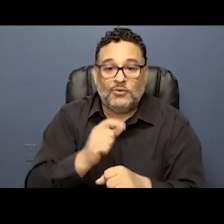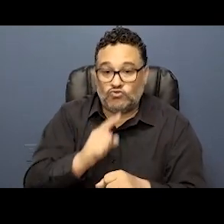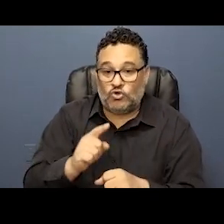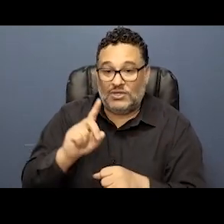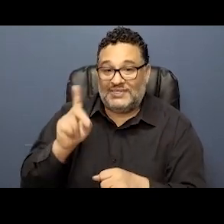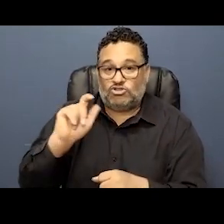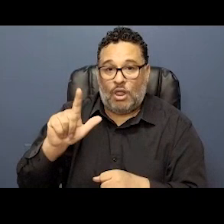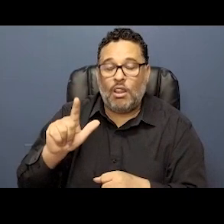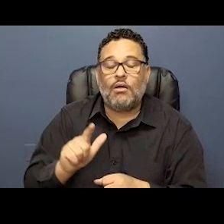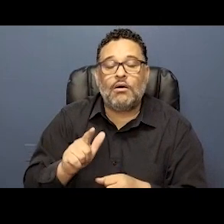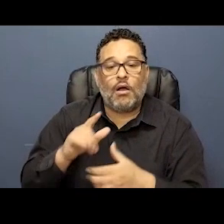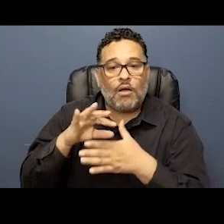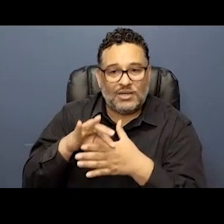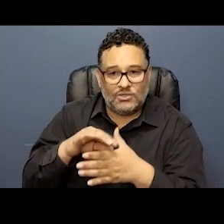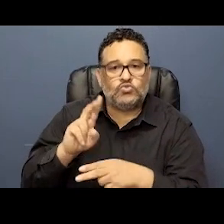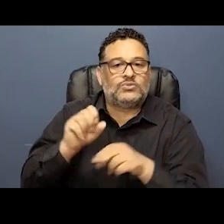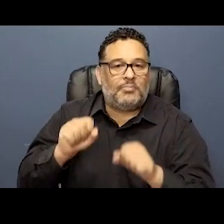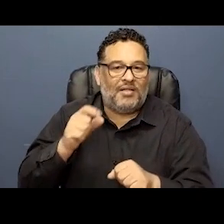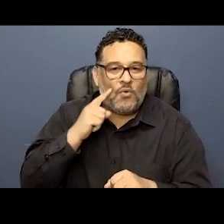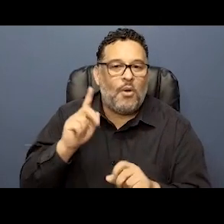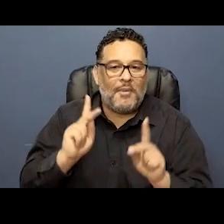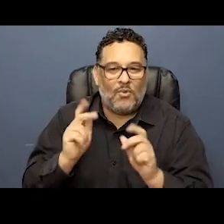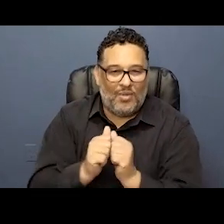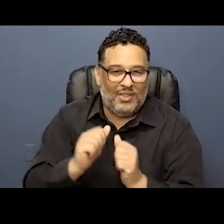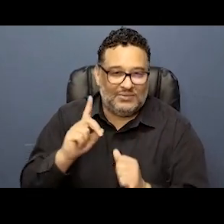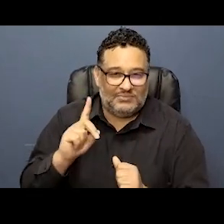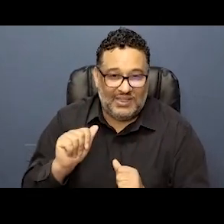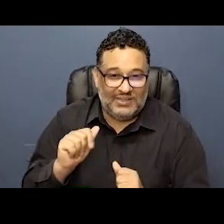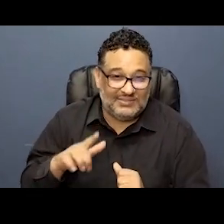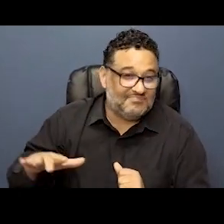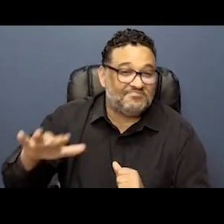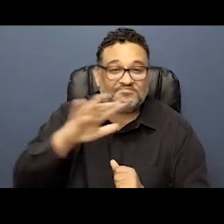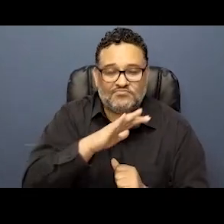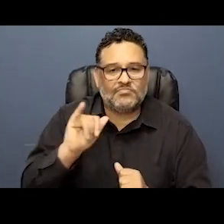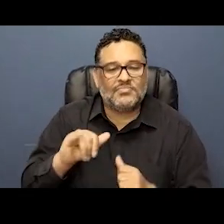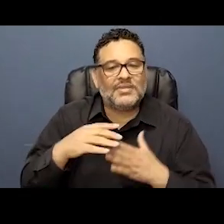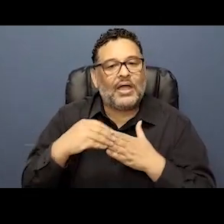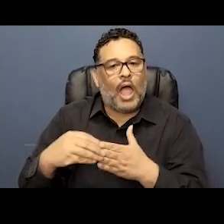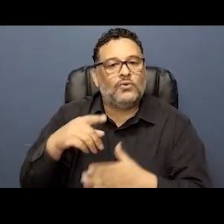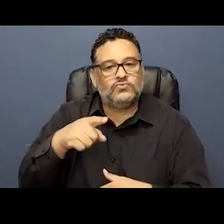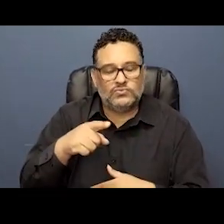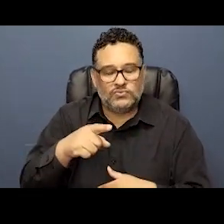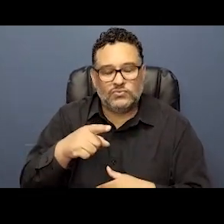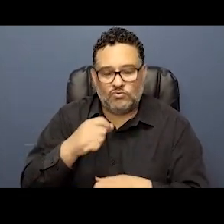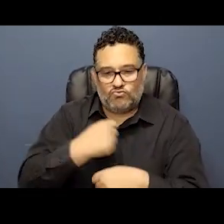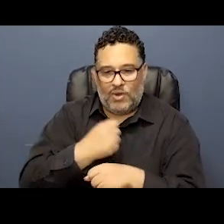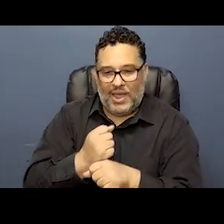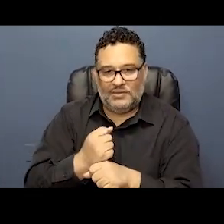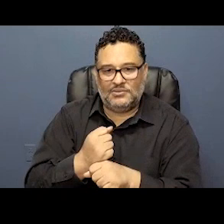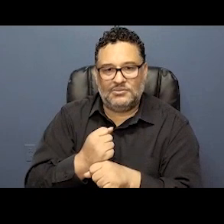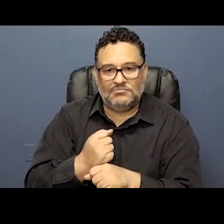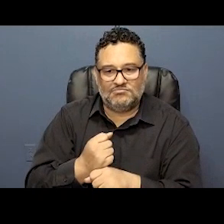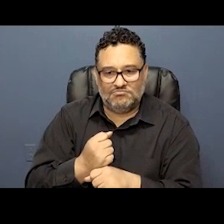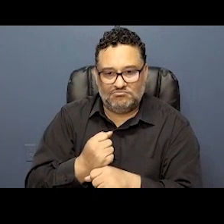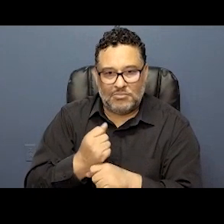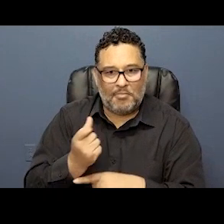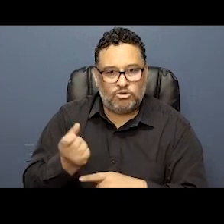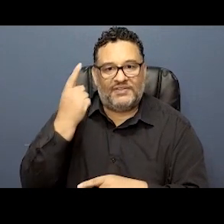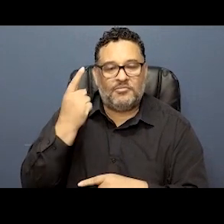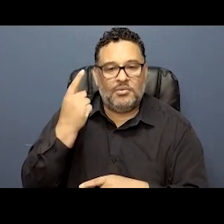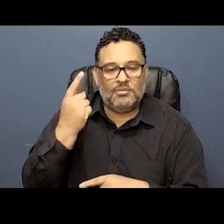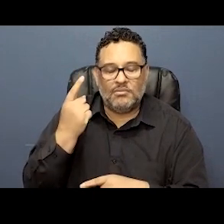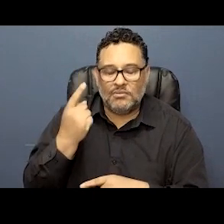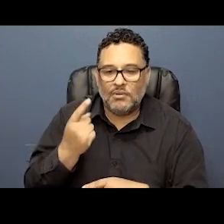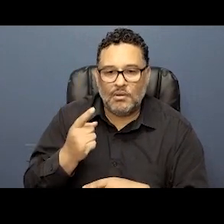for people with disabilities. It guides you in creating perceivable, operable, understandable,